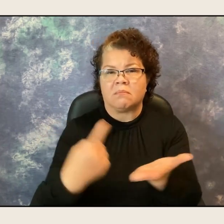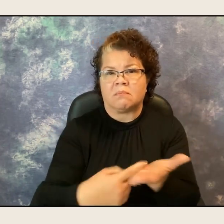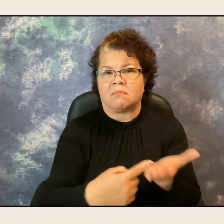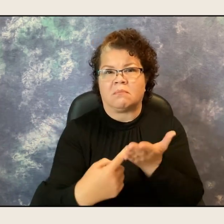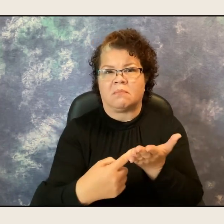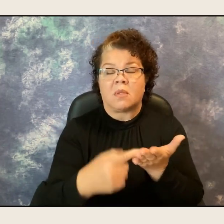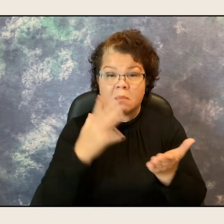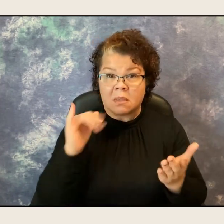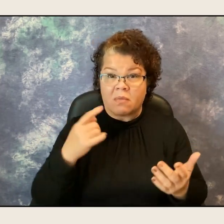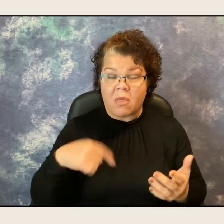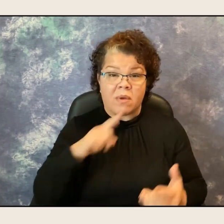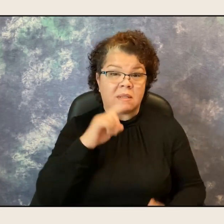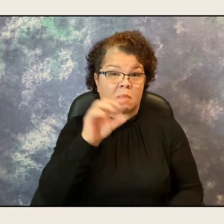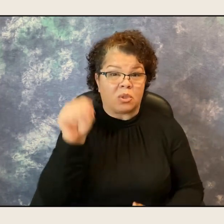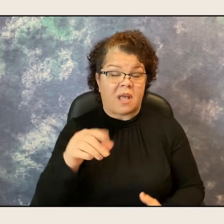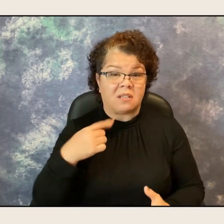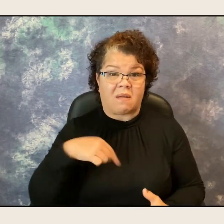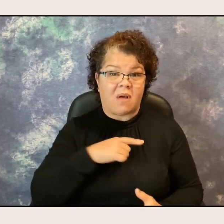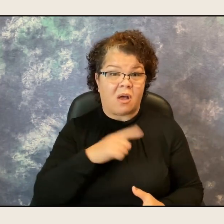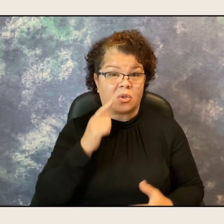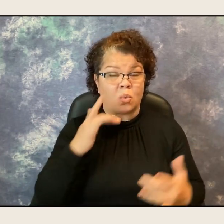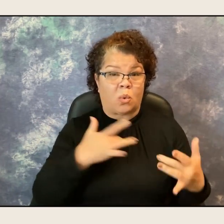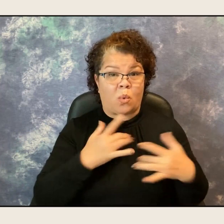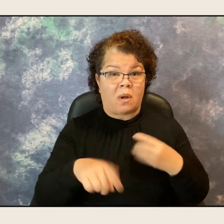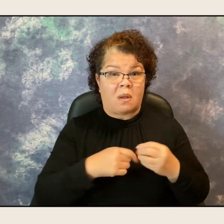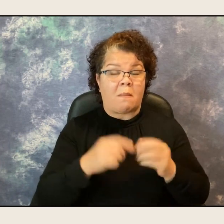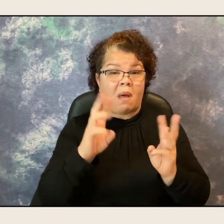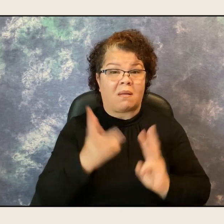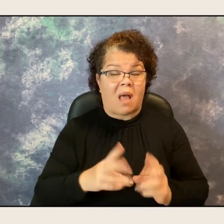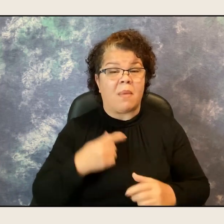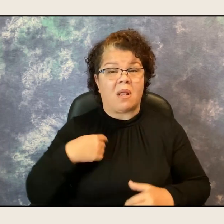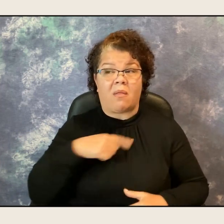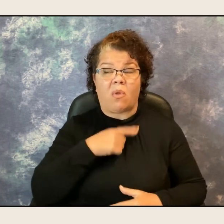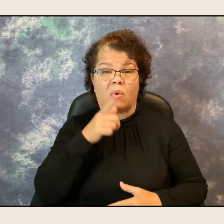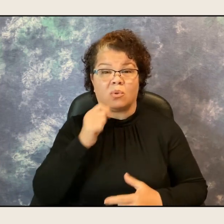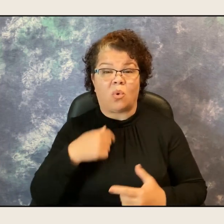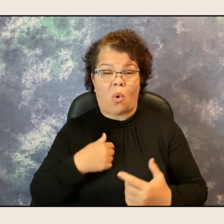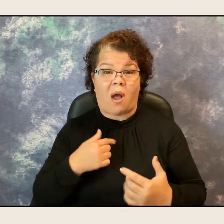and the percent of us who speak about it or give voice to that concern.